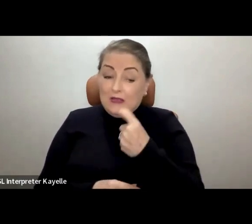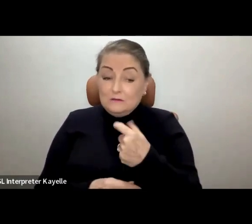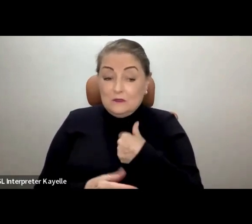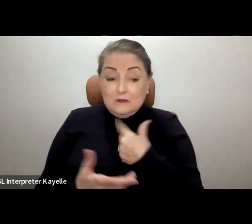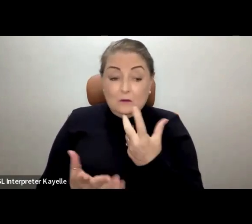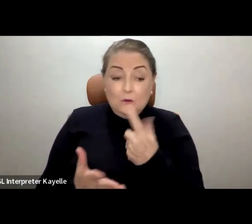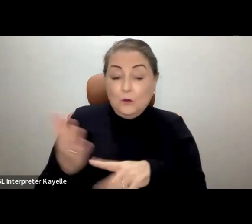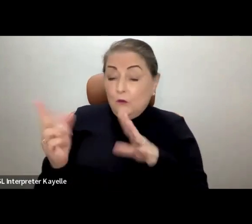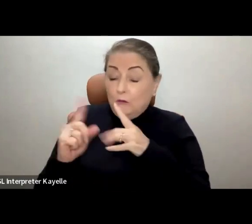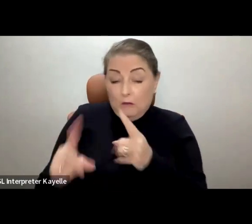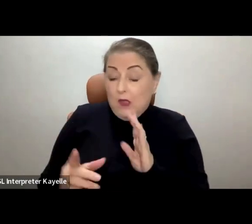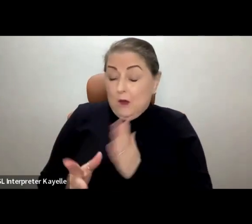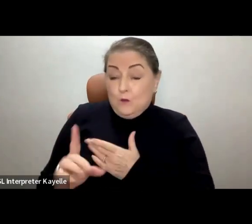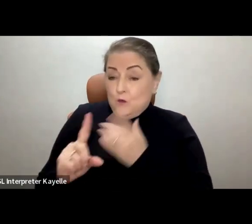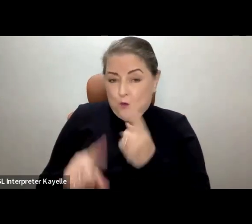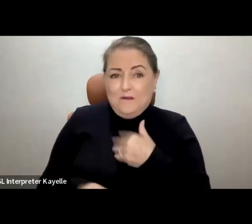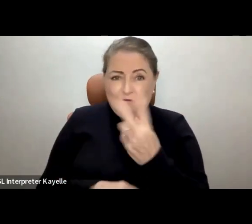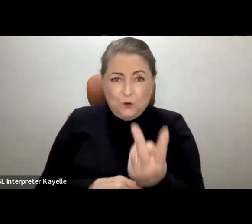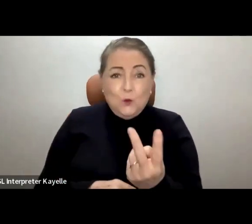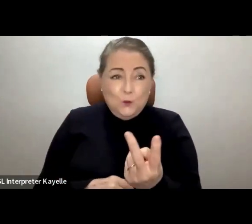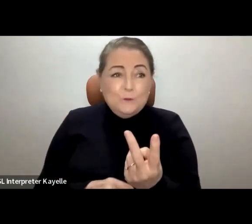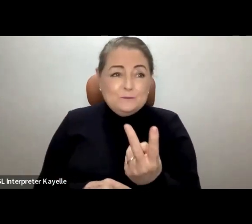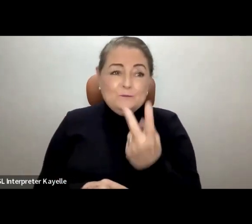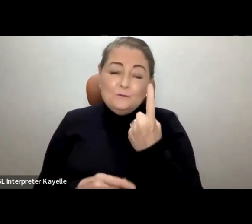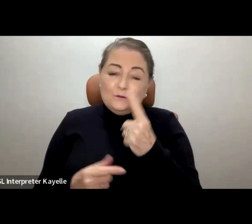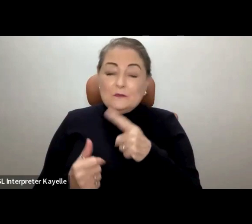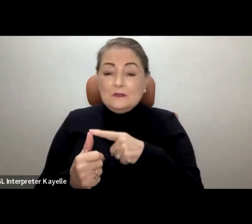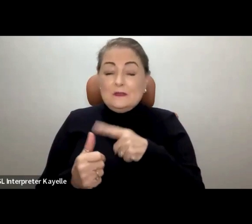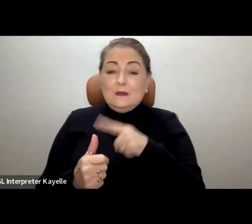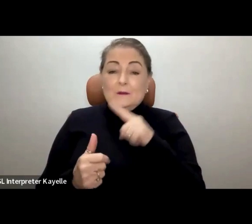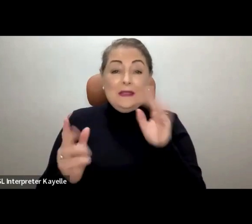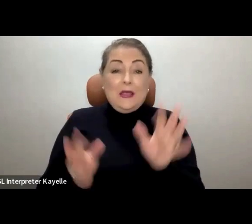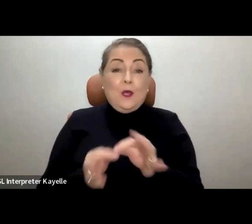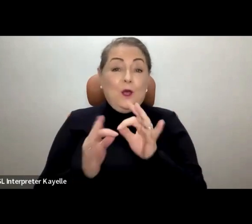goal, our goal, we have two goals one to be obsolete. So